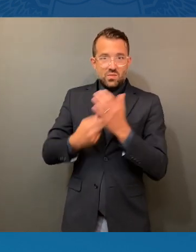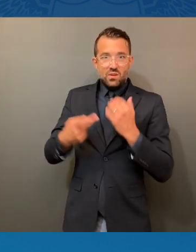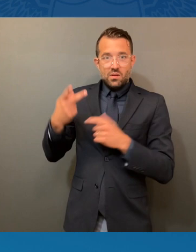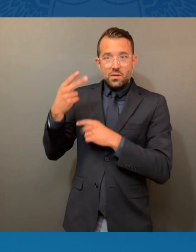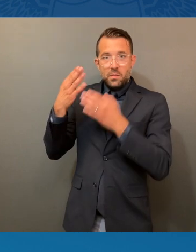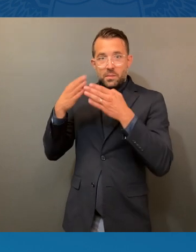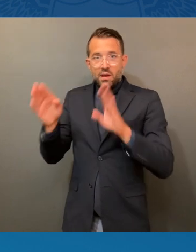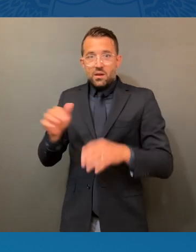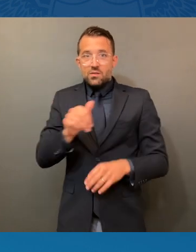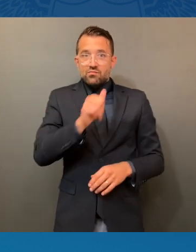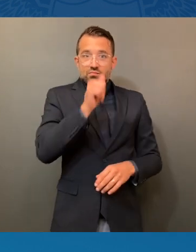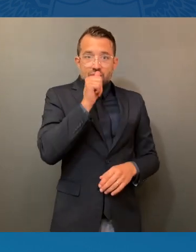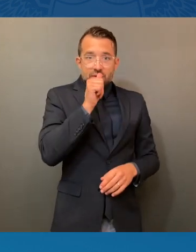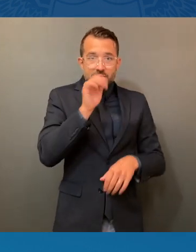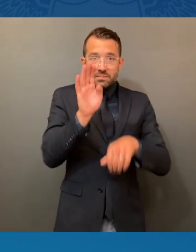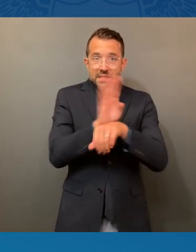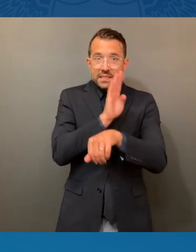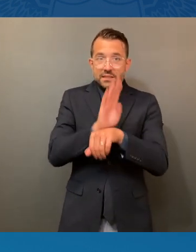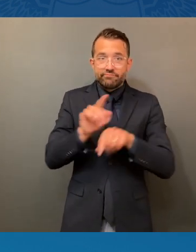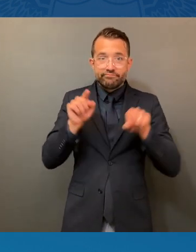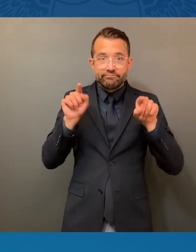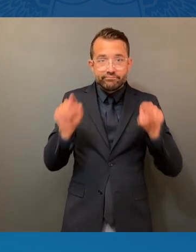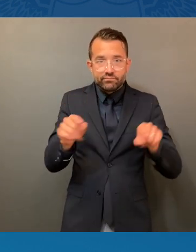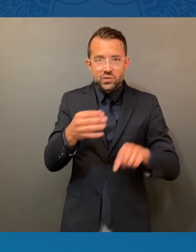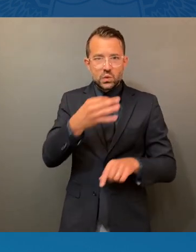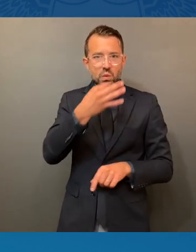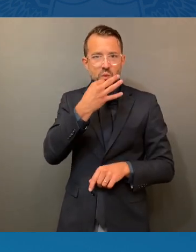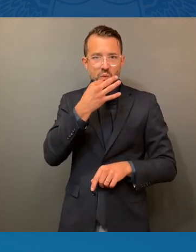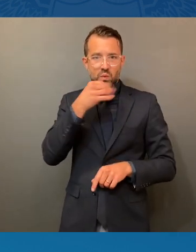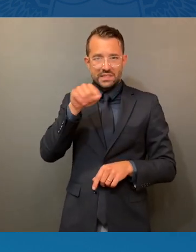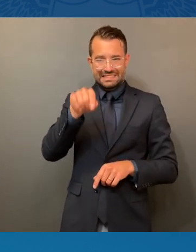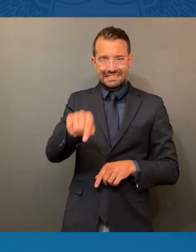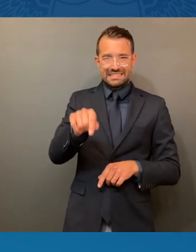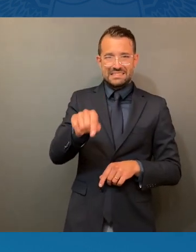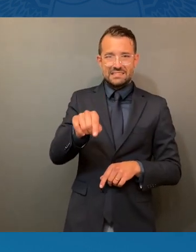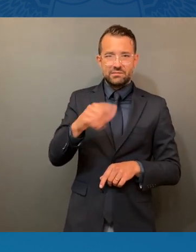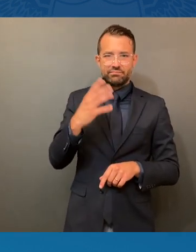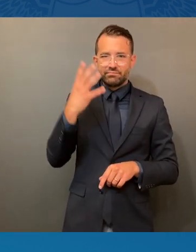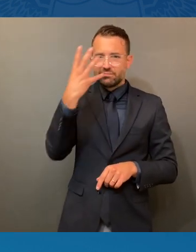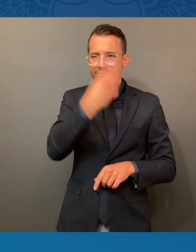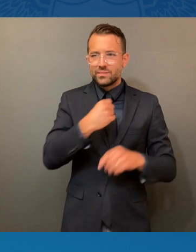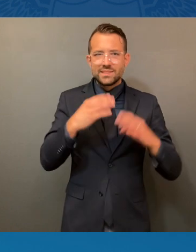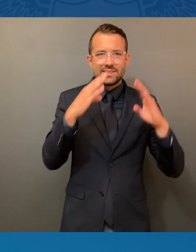Soon, this beautiful city will give every graduating